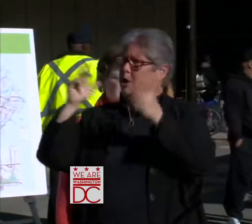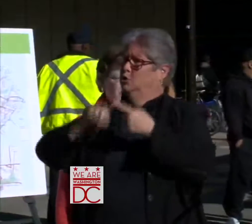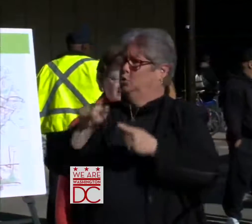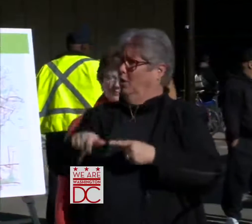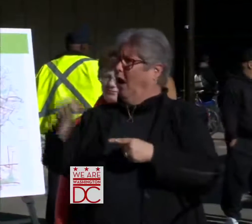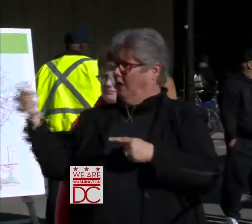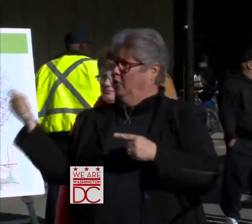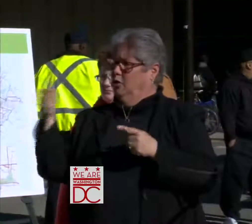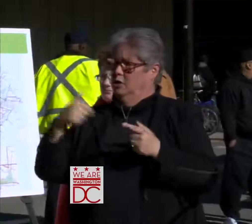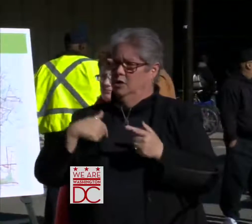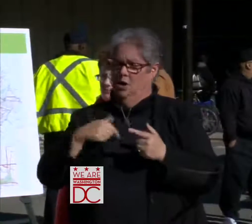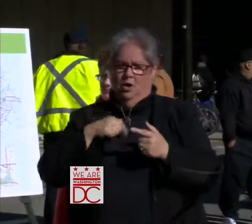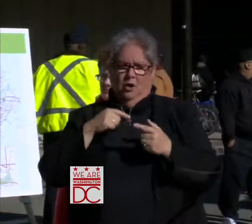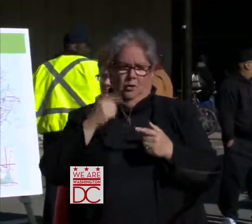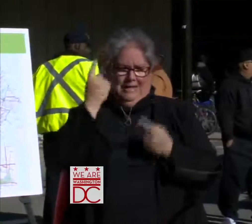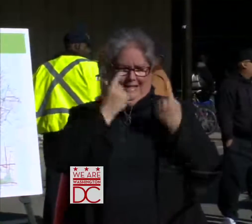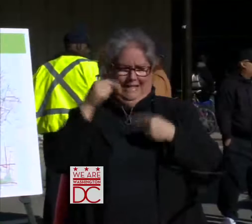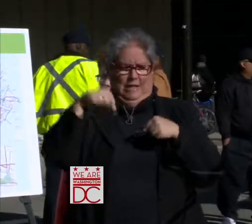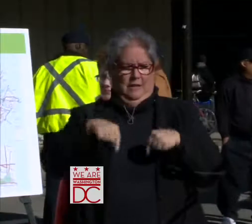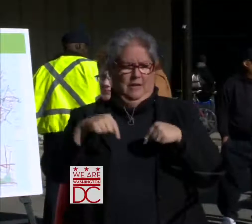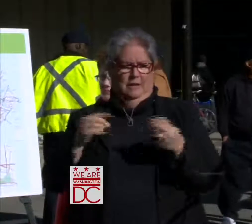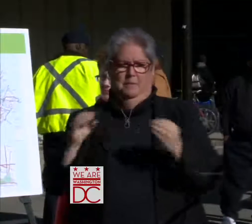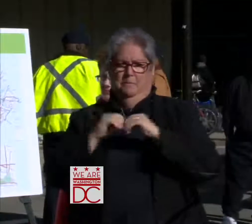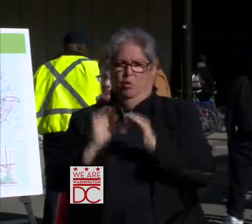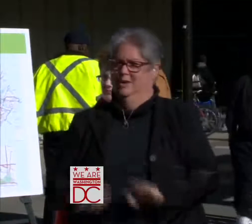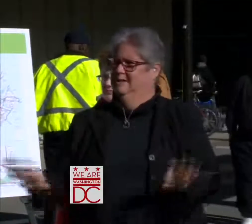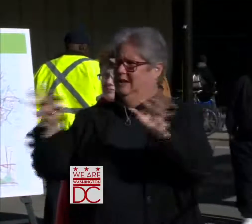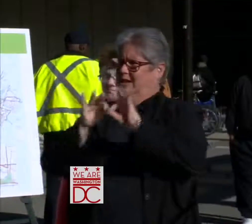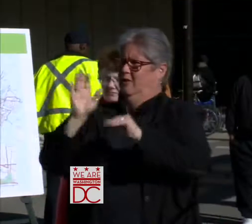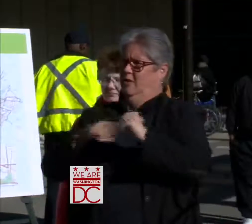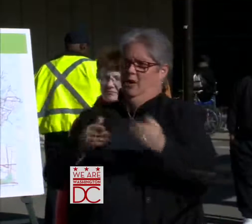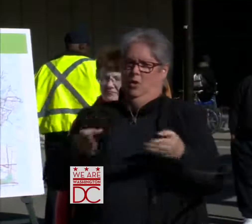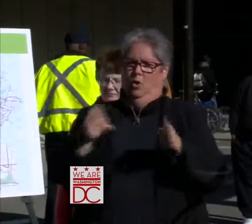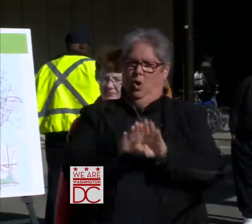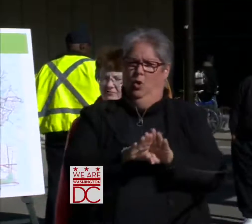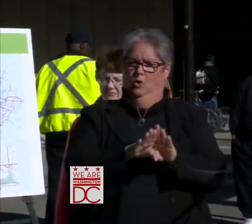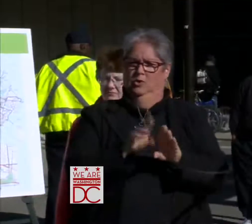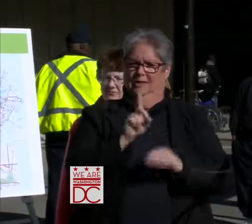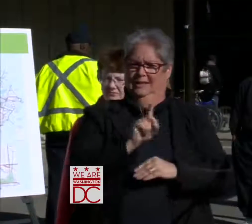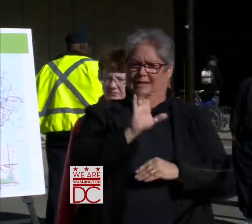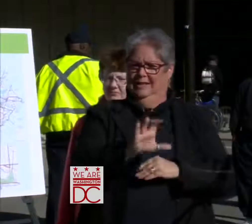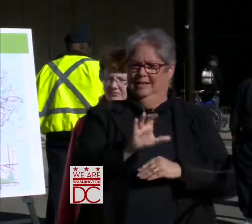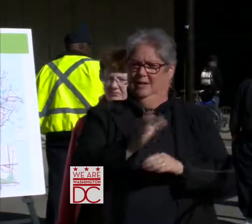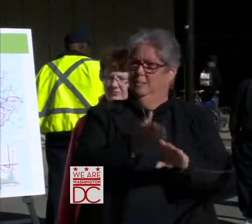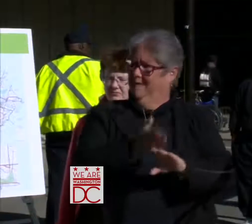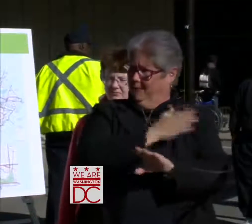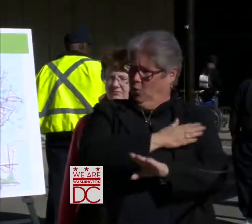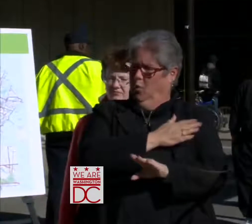REGARD THIS AS A MORE SIGNIFICANT THAN THE CLOSURE WE HAD IN THE DISTRICT OF COLUMBIA BEFORE.